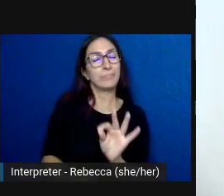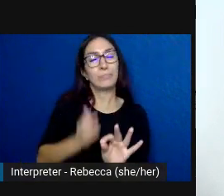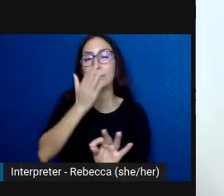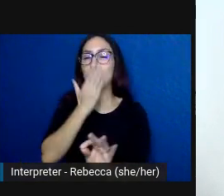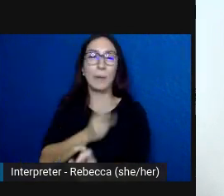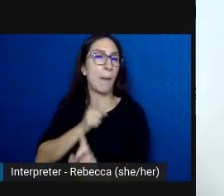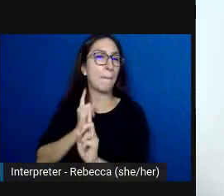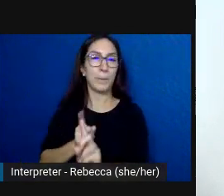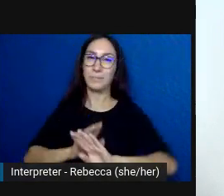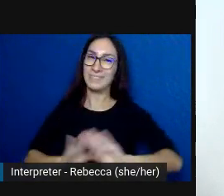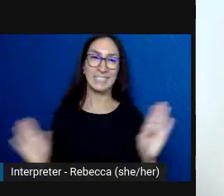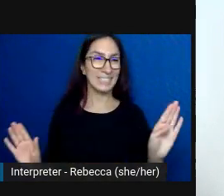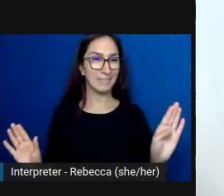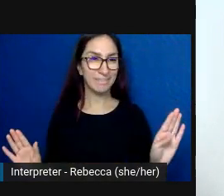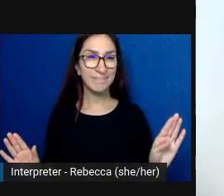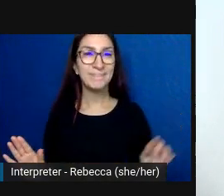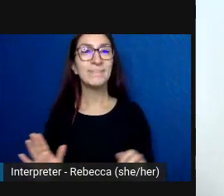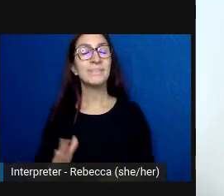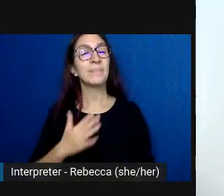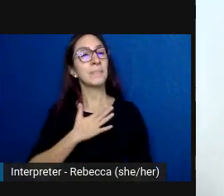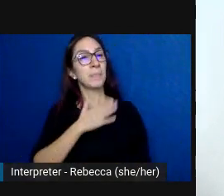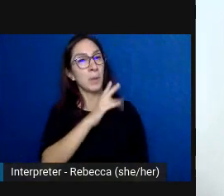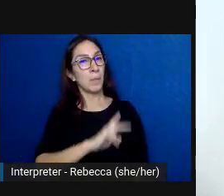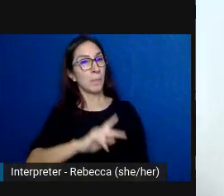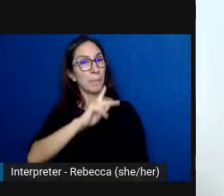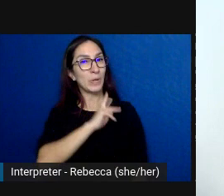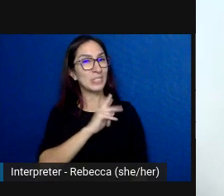I have found from my personal experience and research